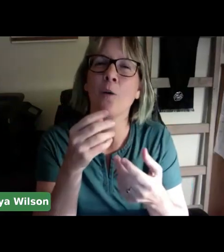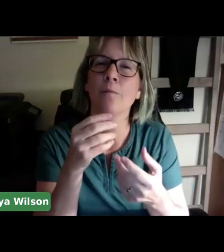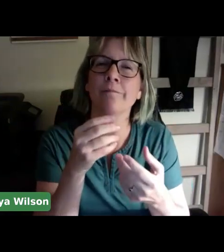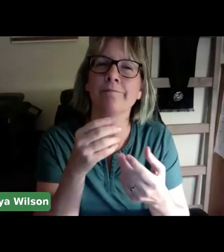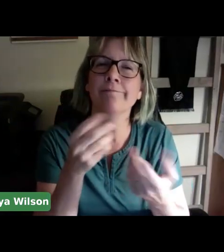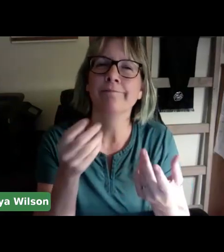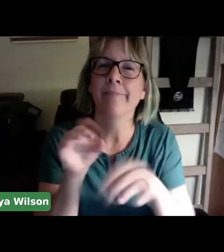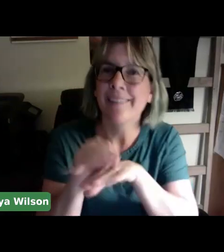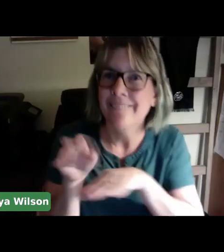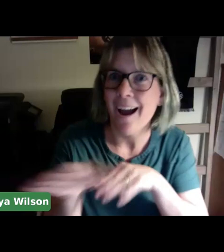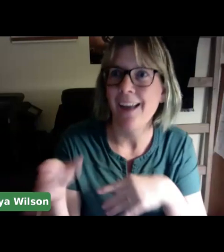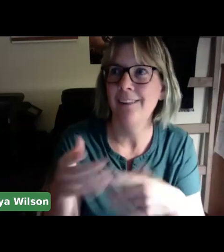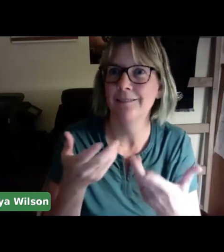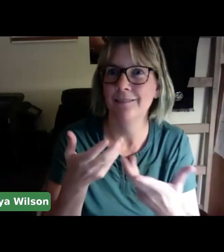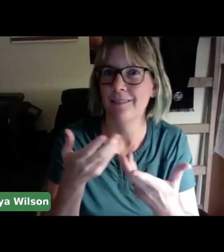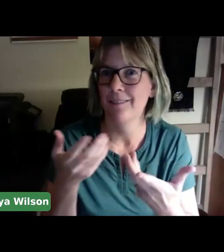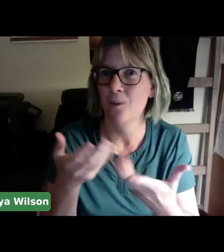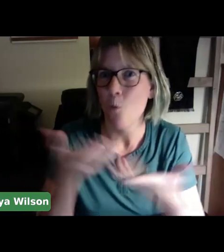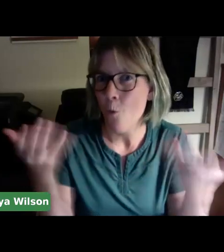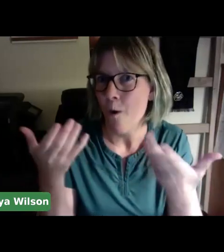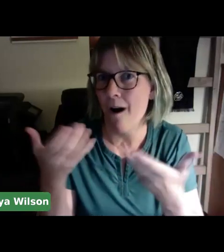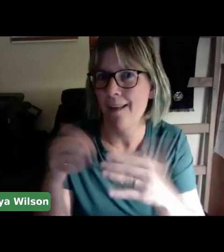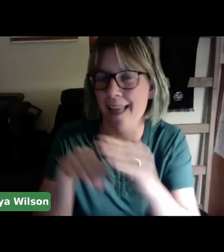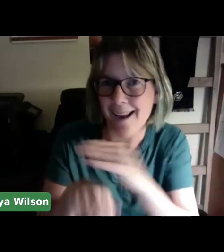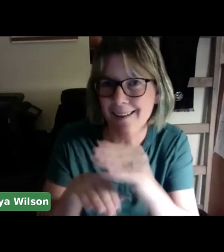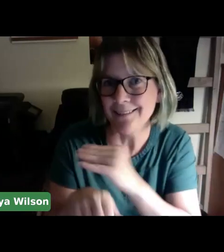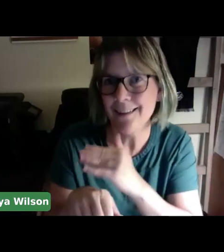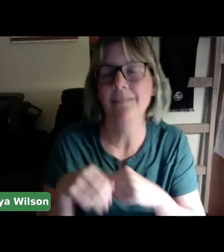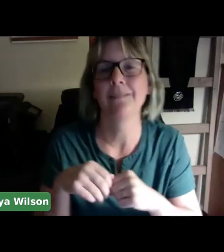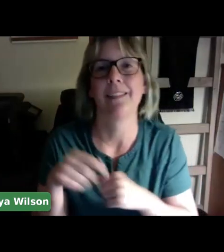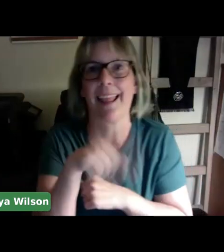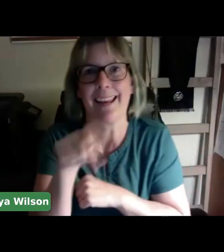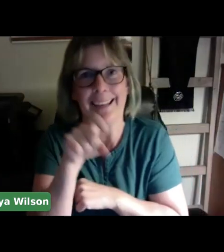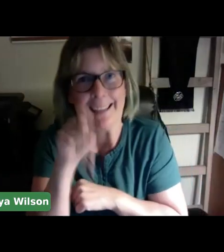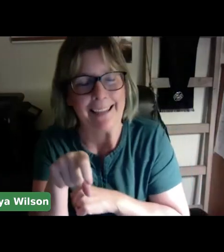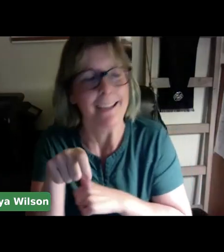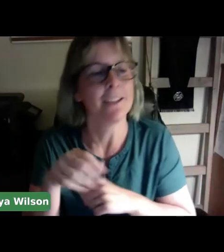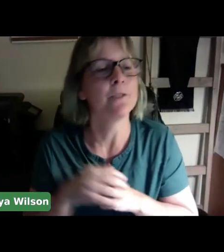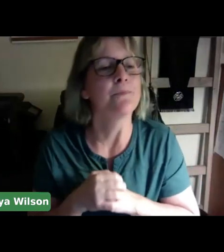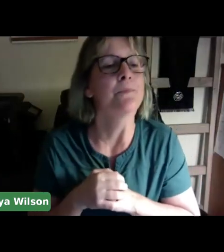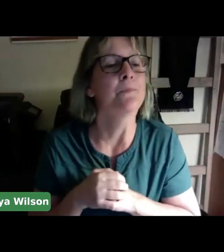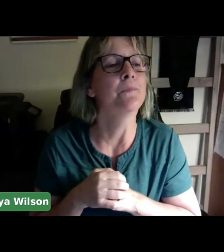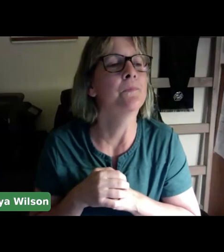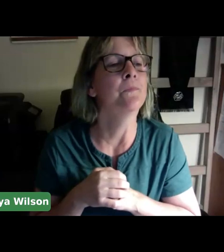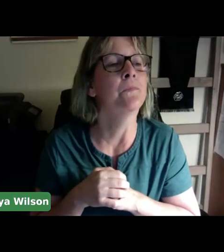And get a sense of their own advice. What do they recommend? What does access look like for them?